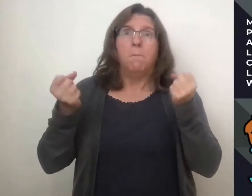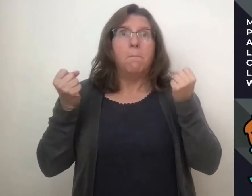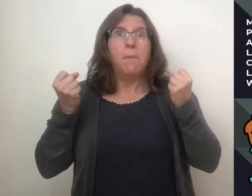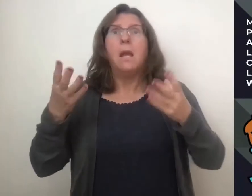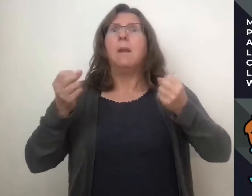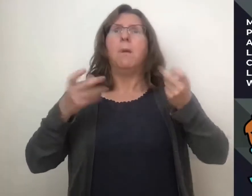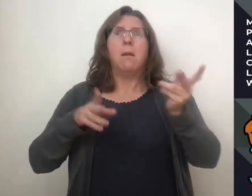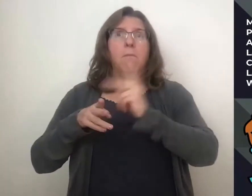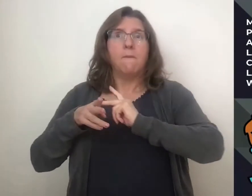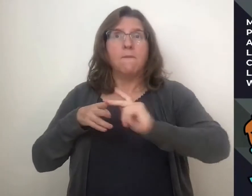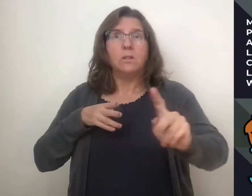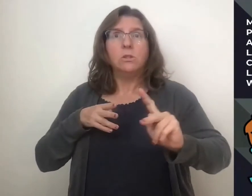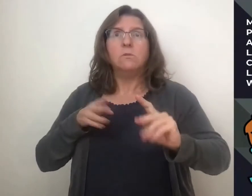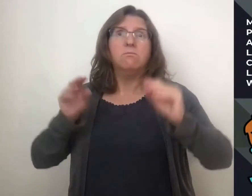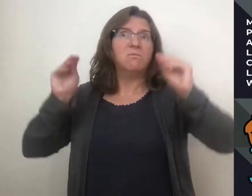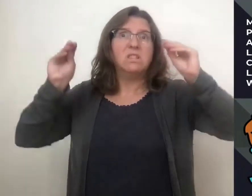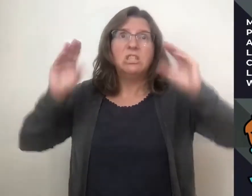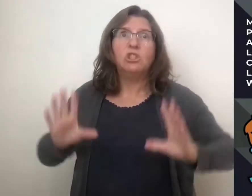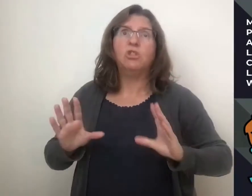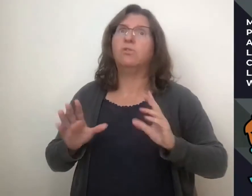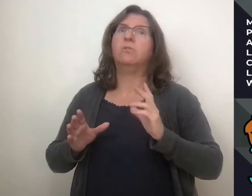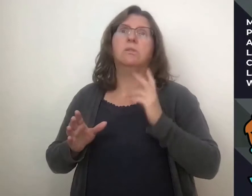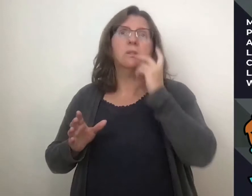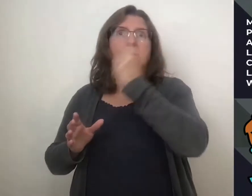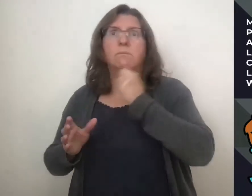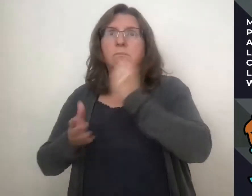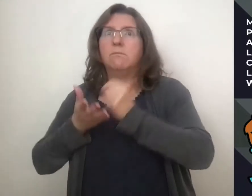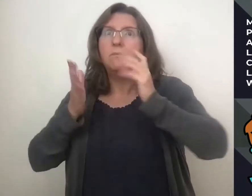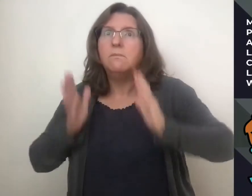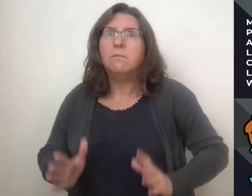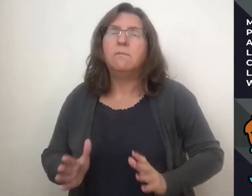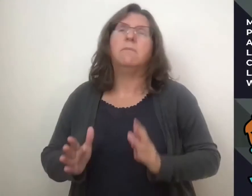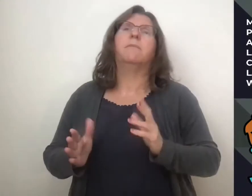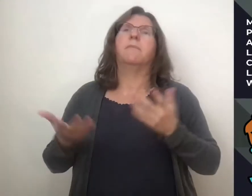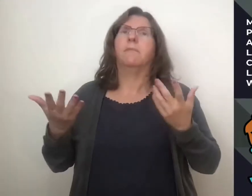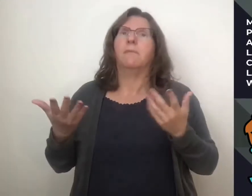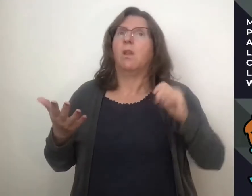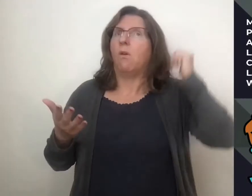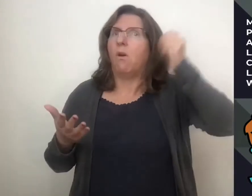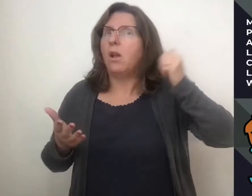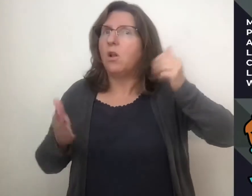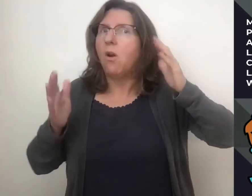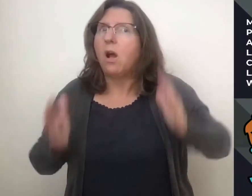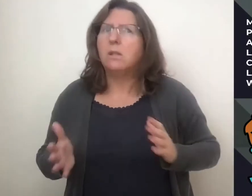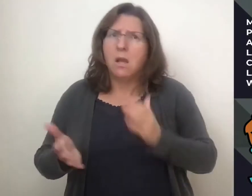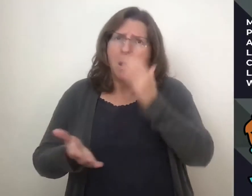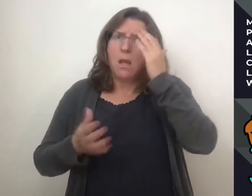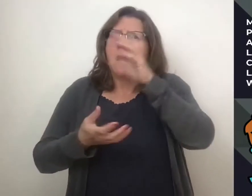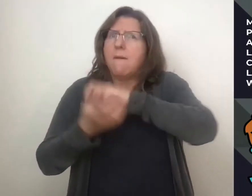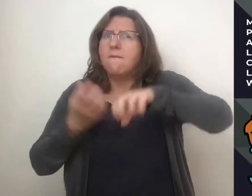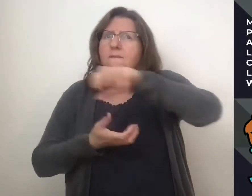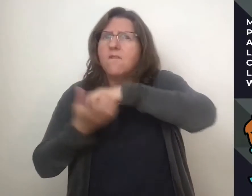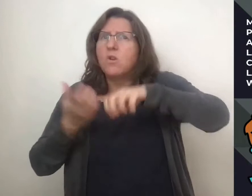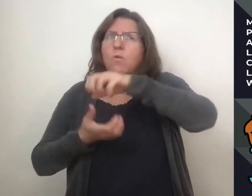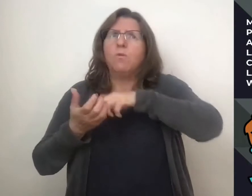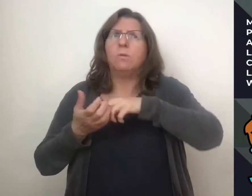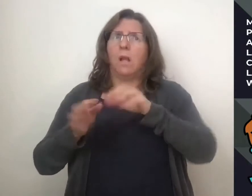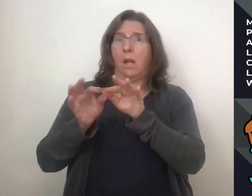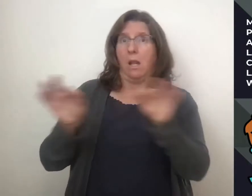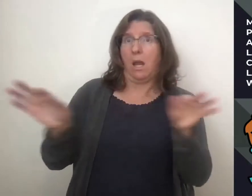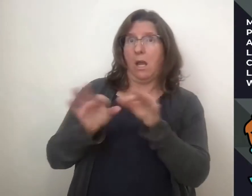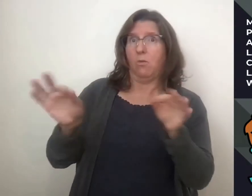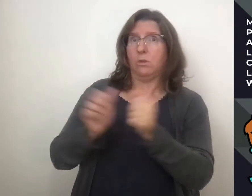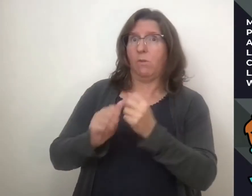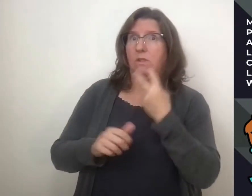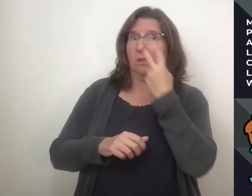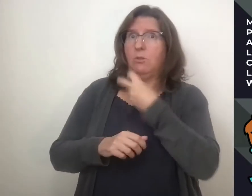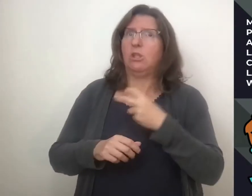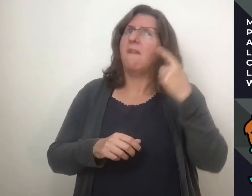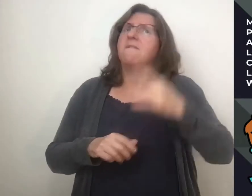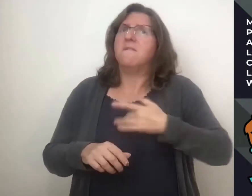Many professionals such as teachers, speech therapists, audiologists confuse language with speech.